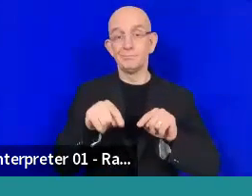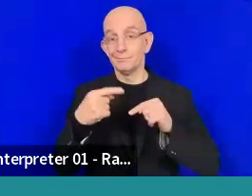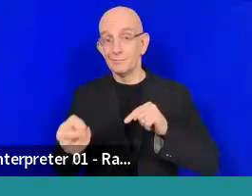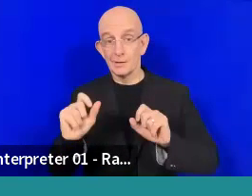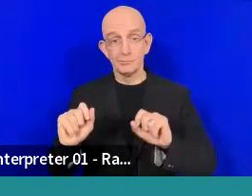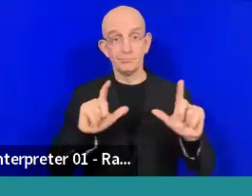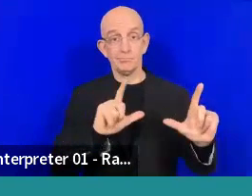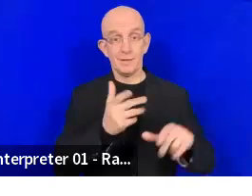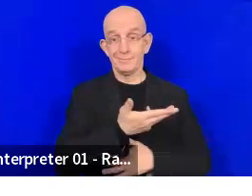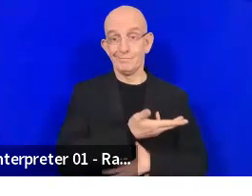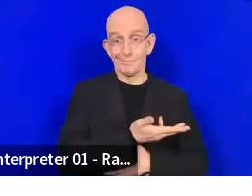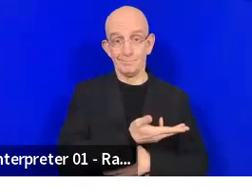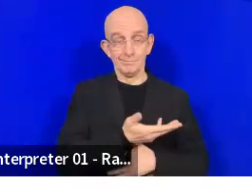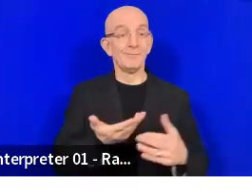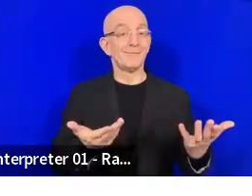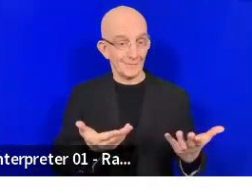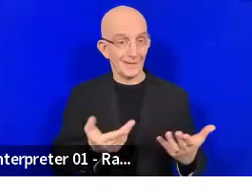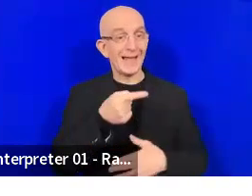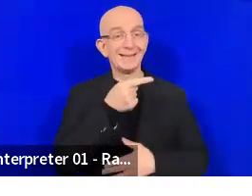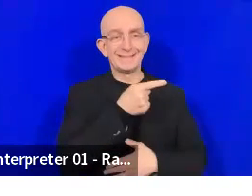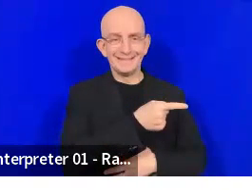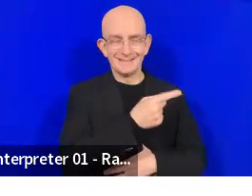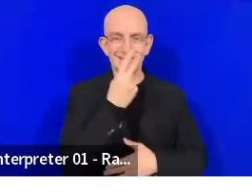There we go.